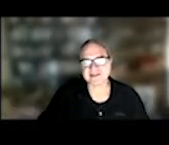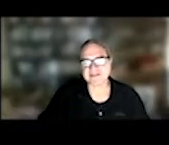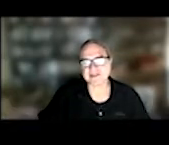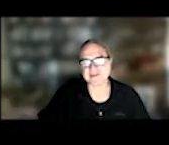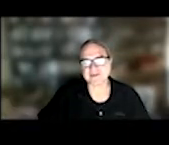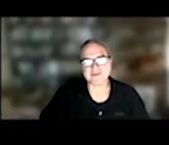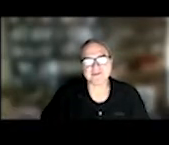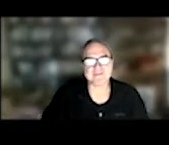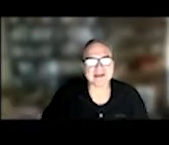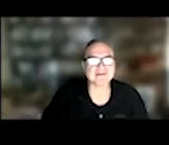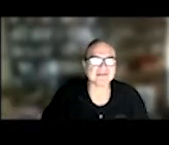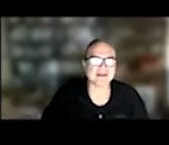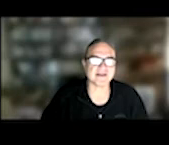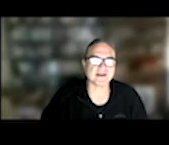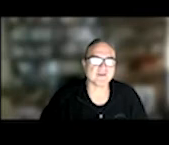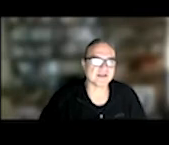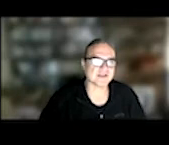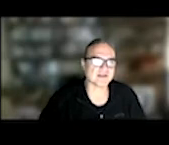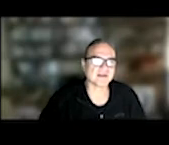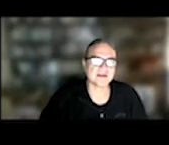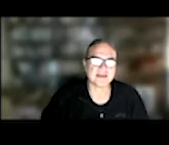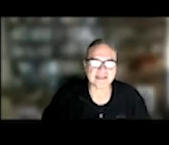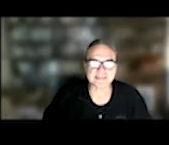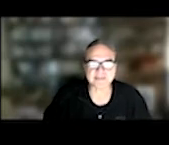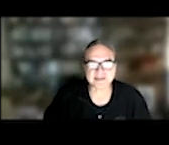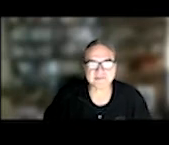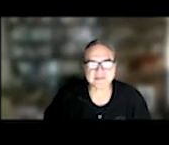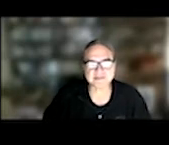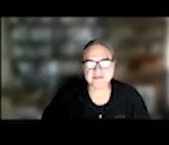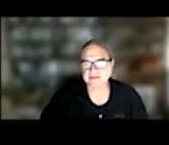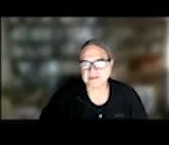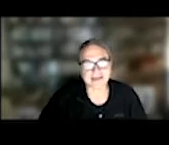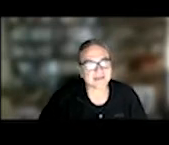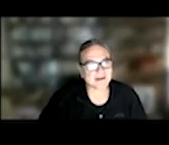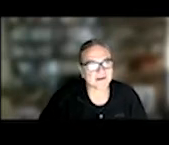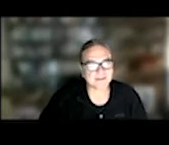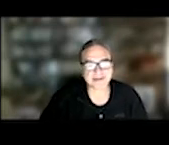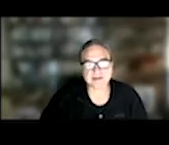again thinking about the the medical side of that equation, case management, dietary management,